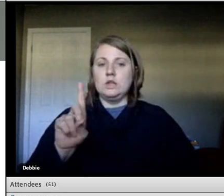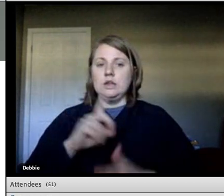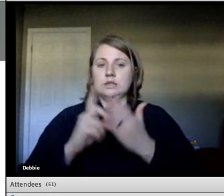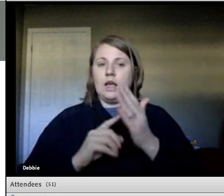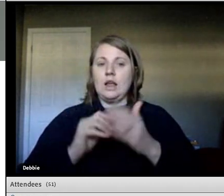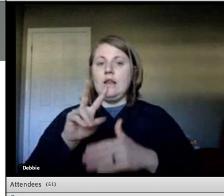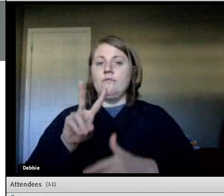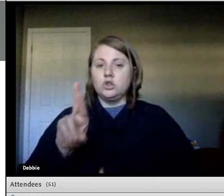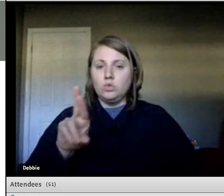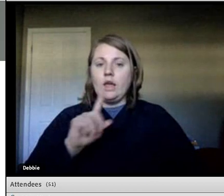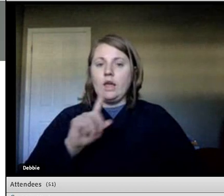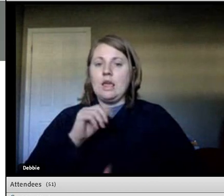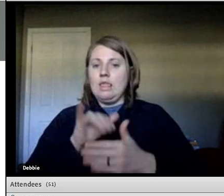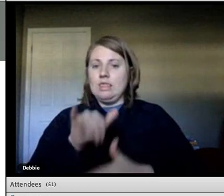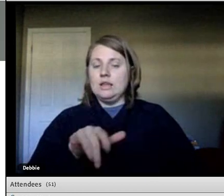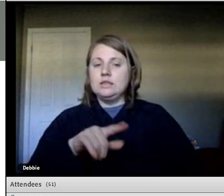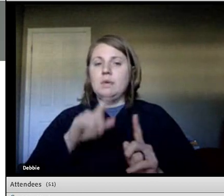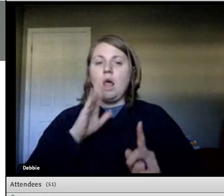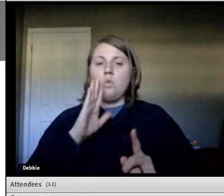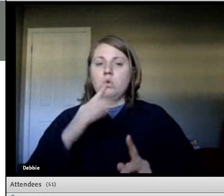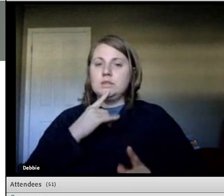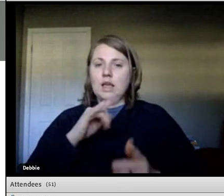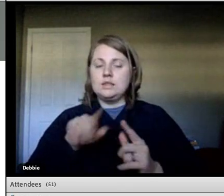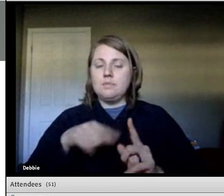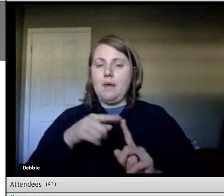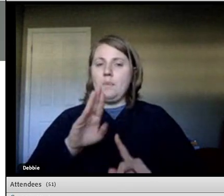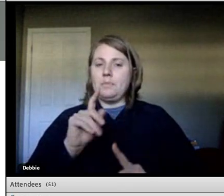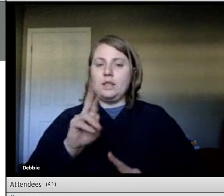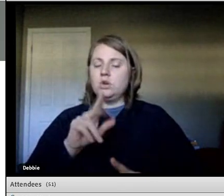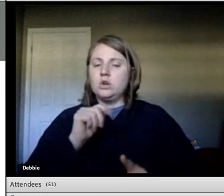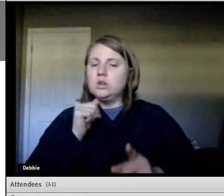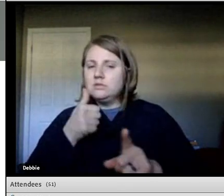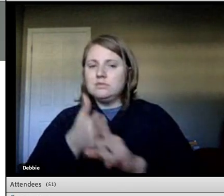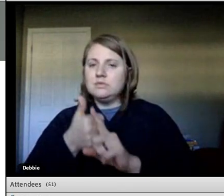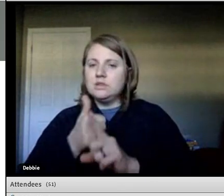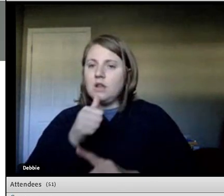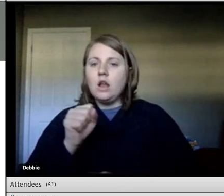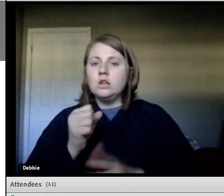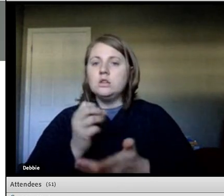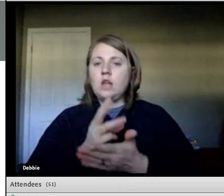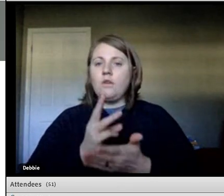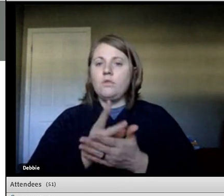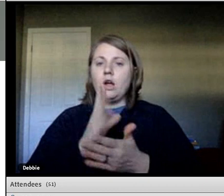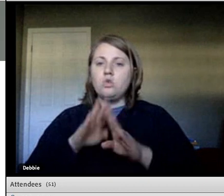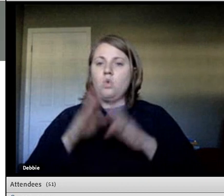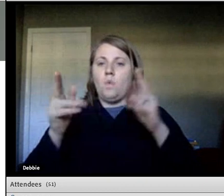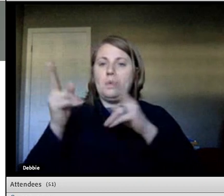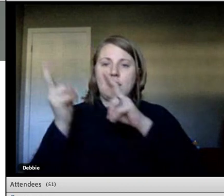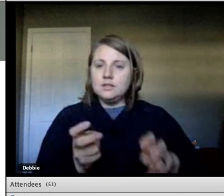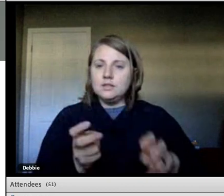It is not a software you open up and install, and you are an expert in 5 minutes. It is extremely --